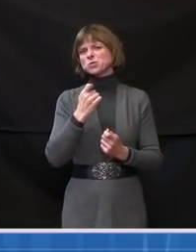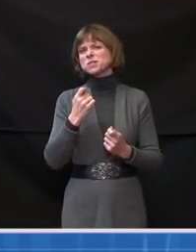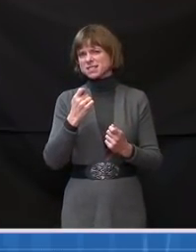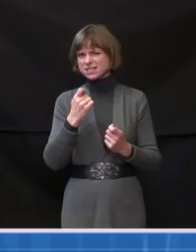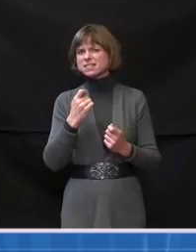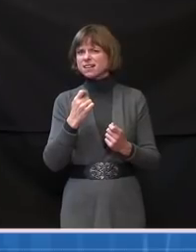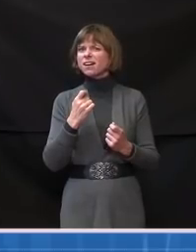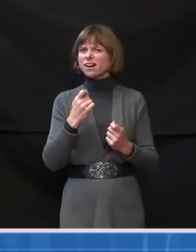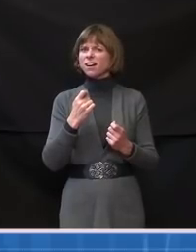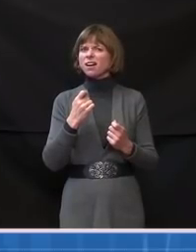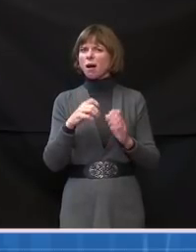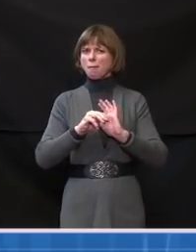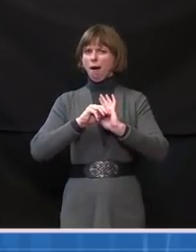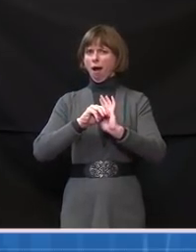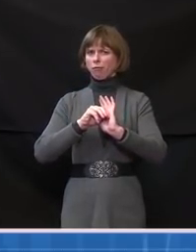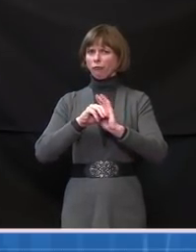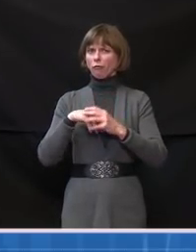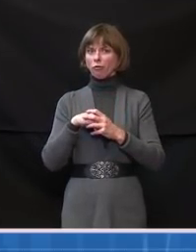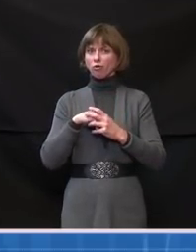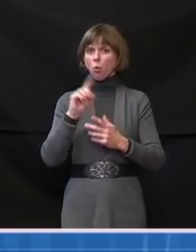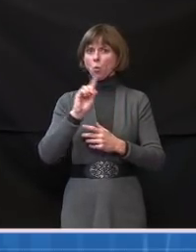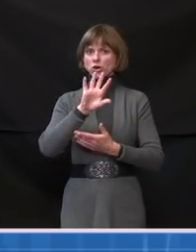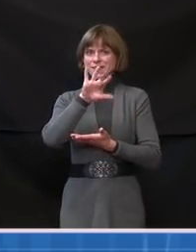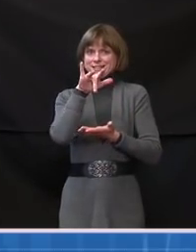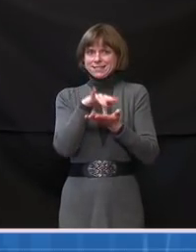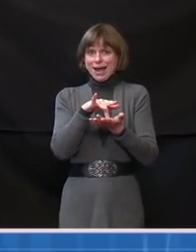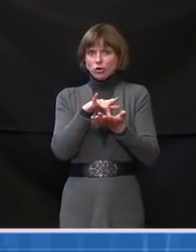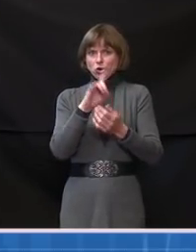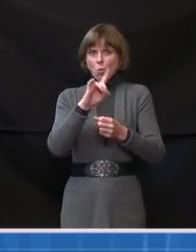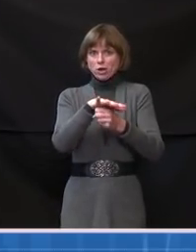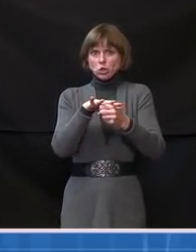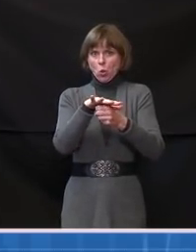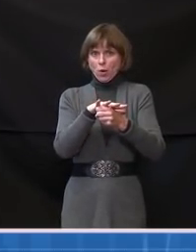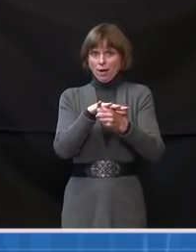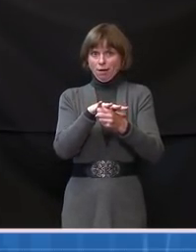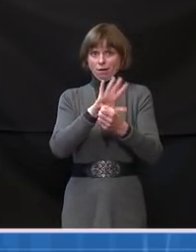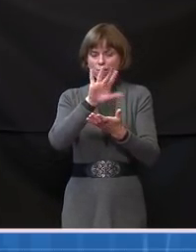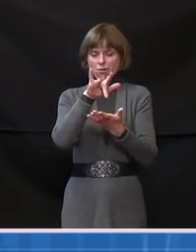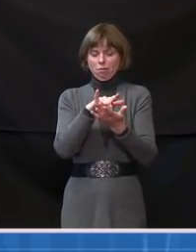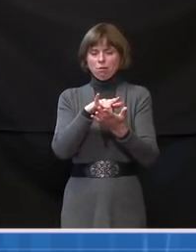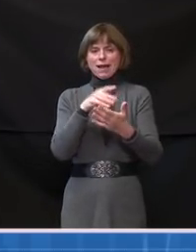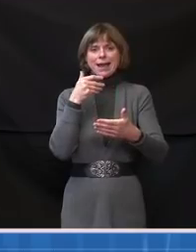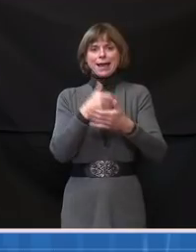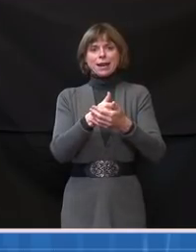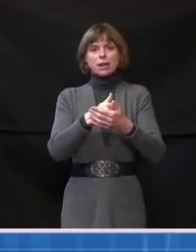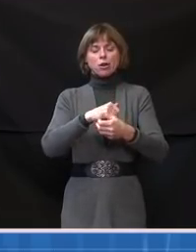where these centers are located near underserved, hardest-hit communities,